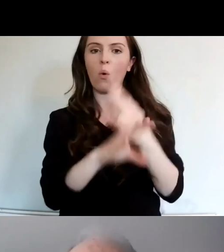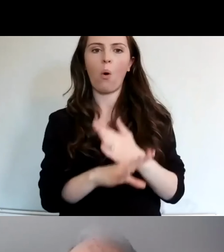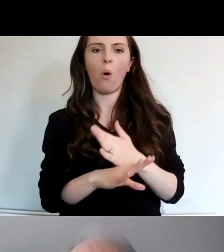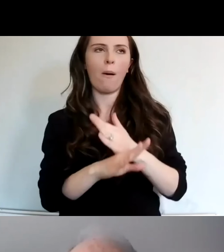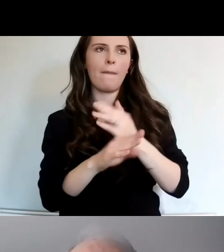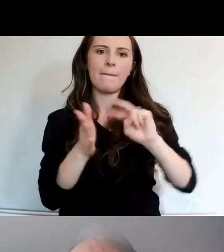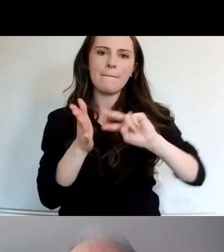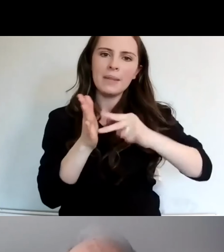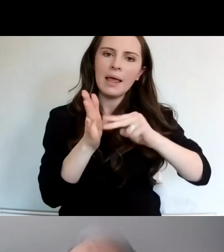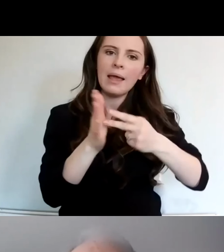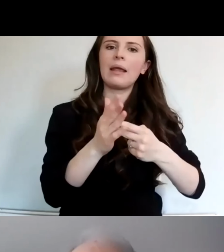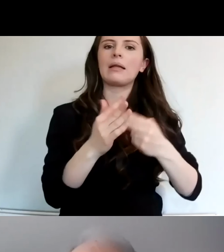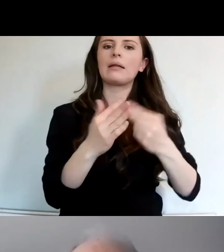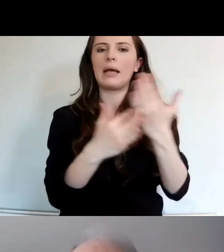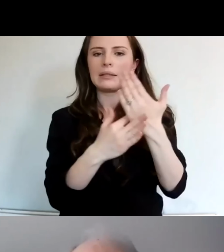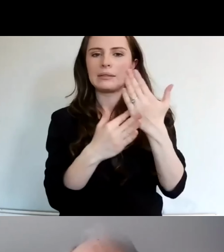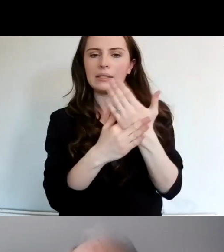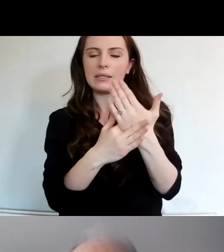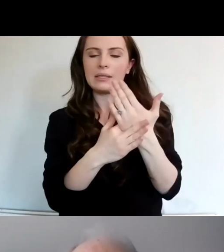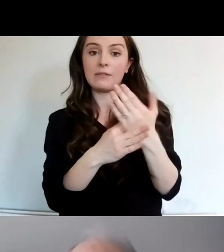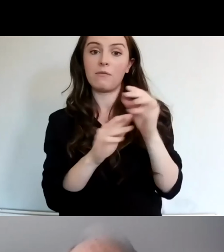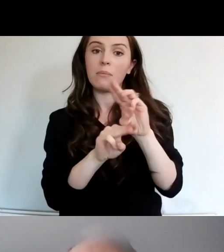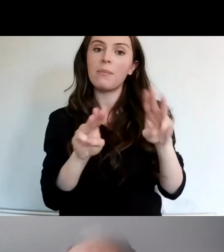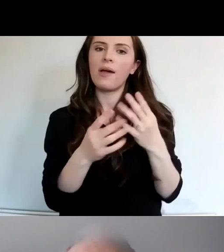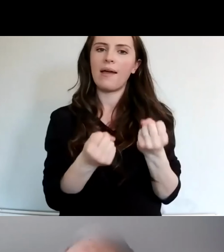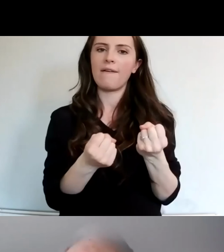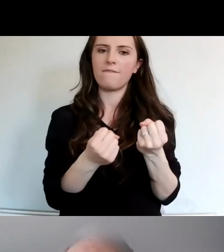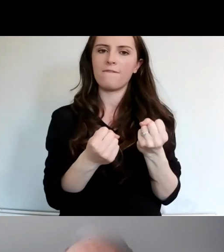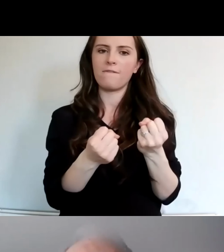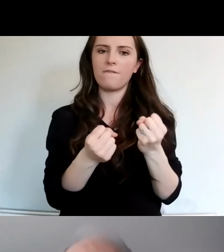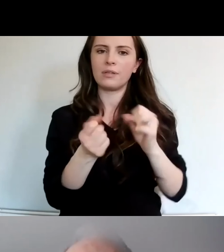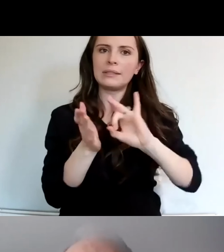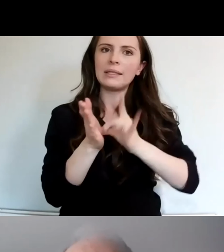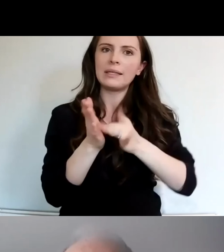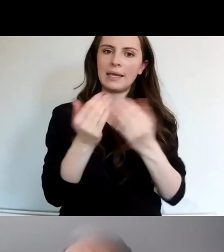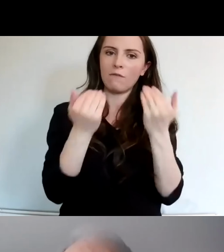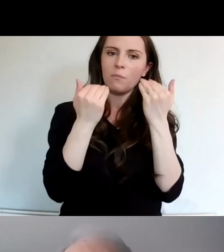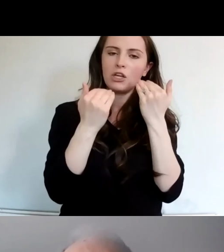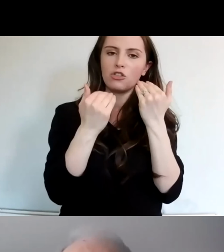for people to have key information on the previsit information,